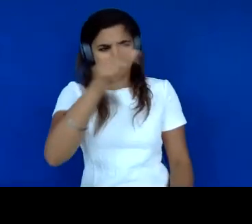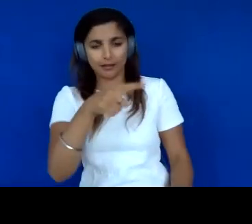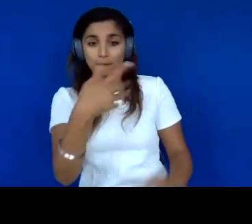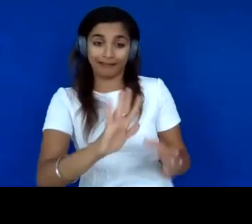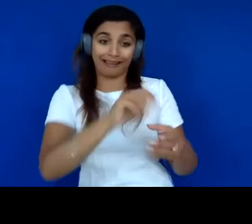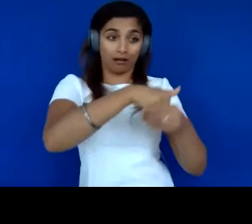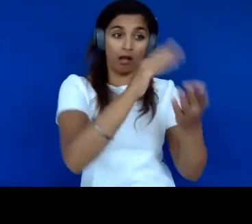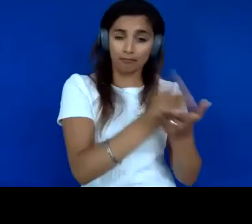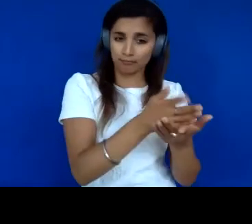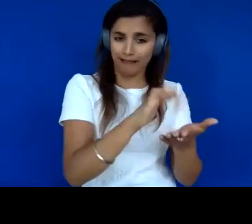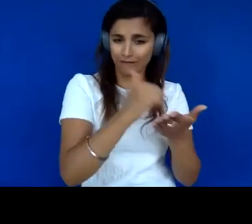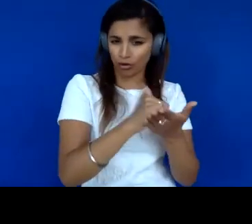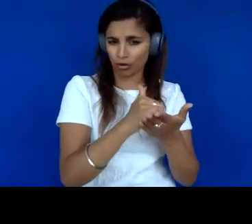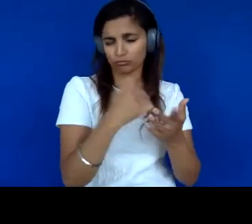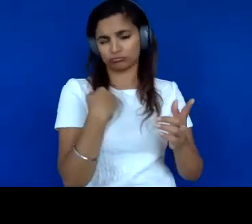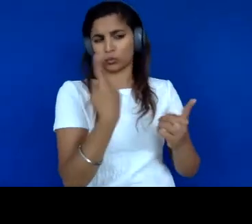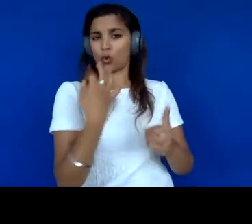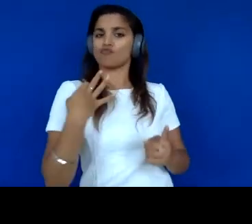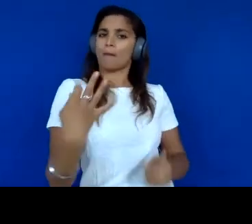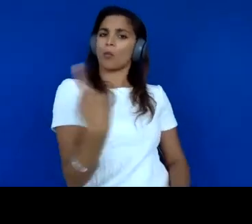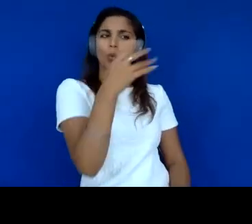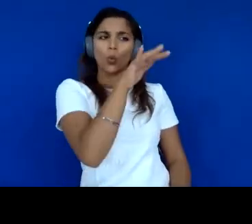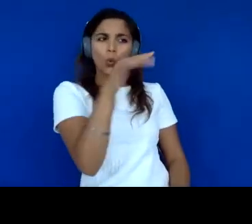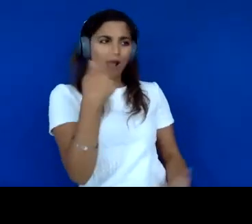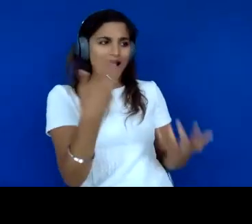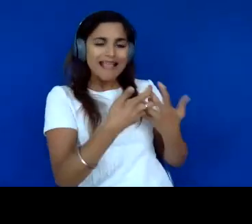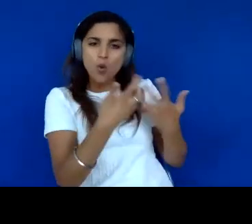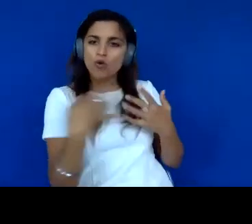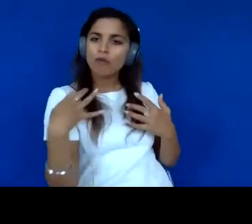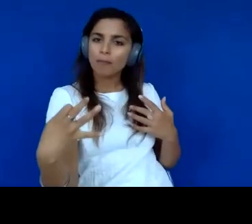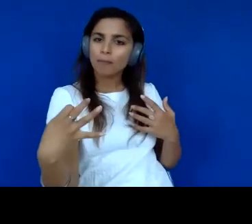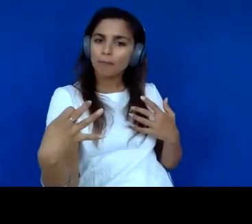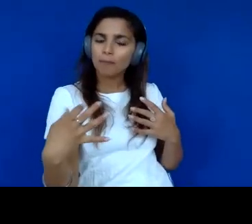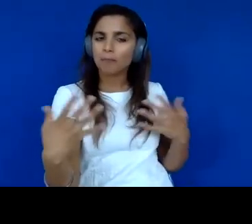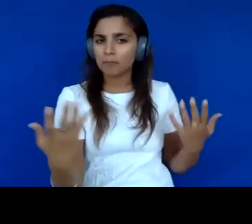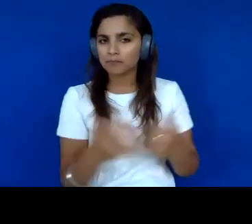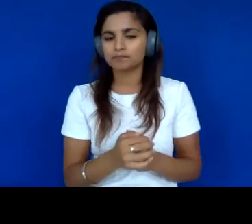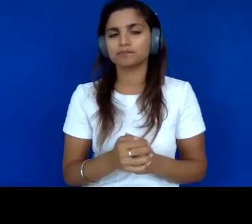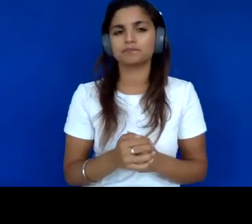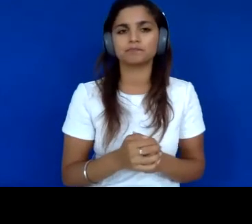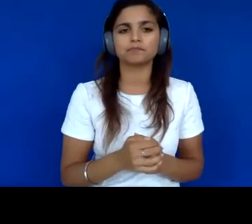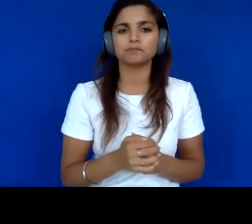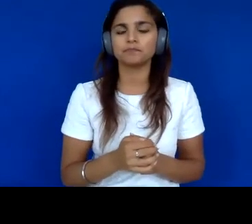Four's Paralympic campaigns and how the four gates into what this cut this